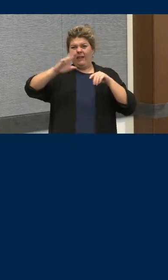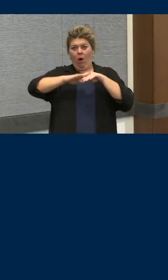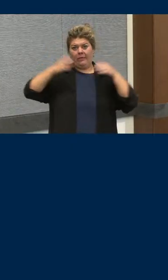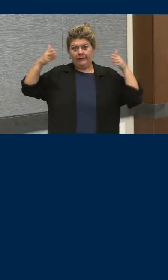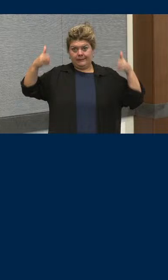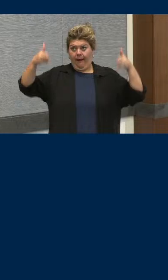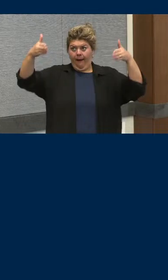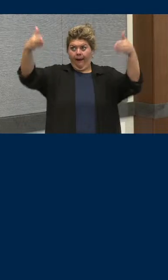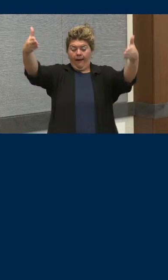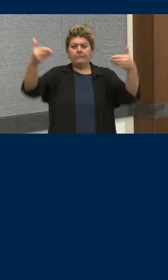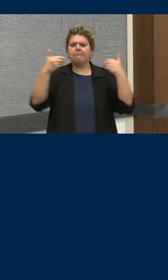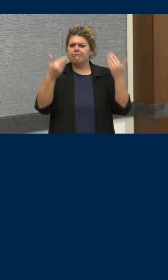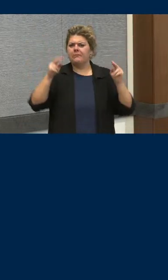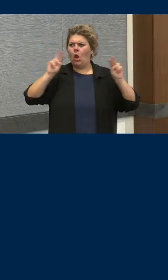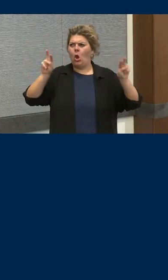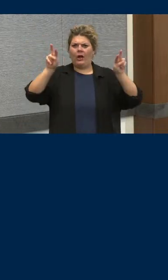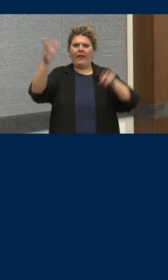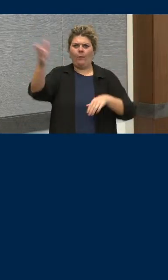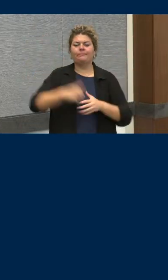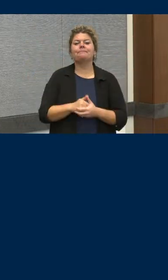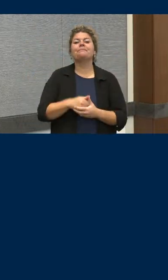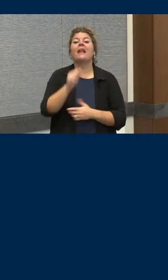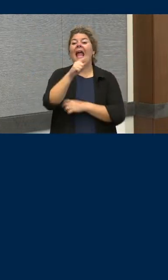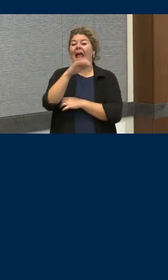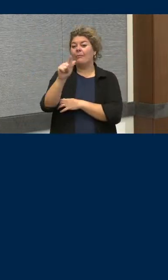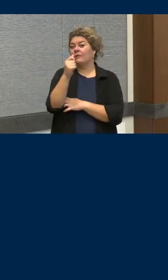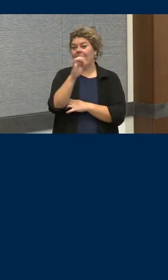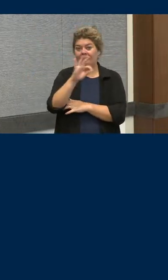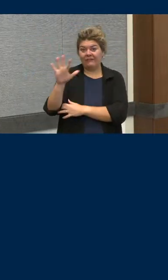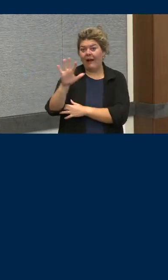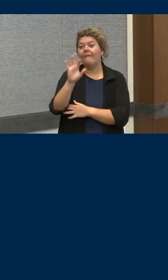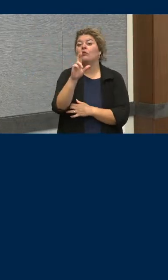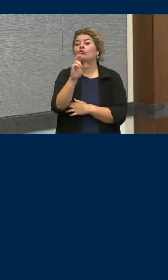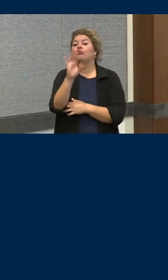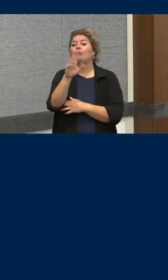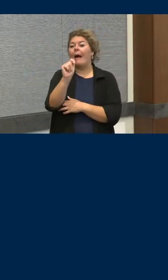In April 1955, Robert Frank, a